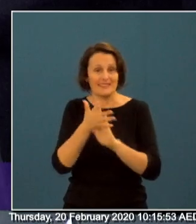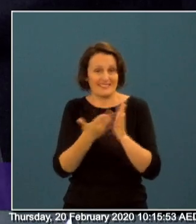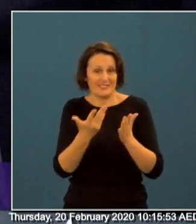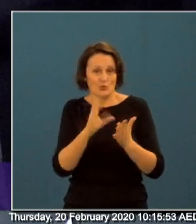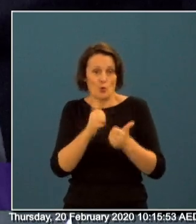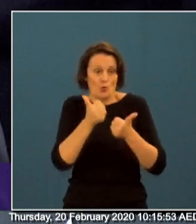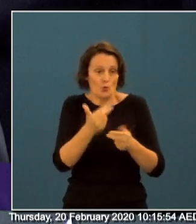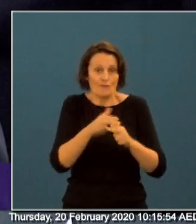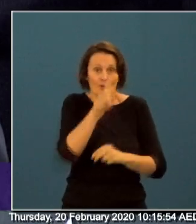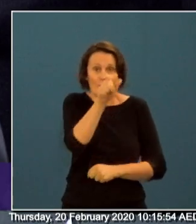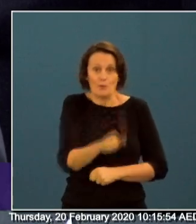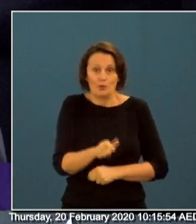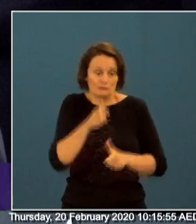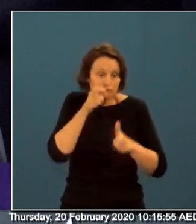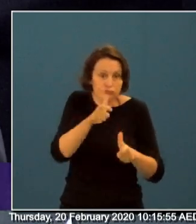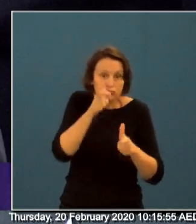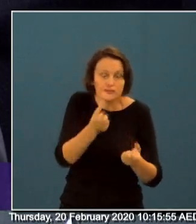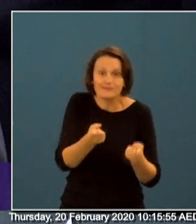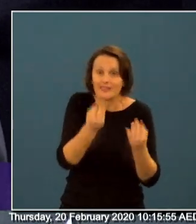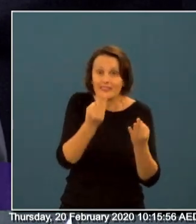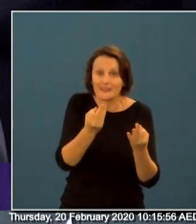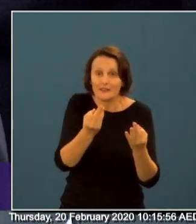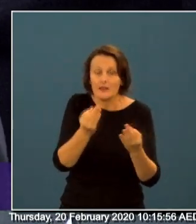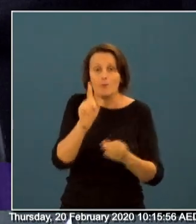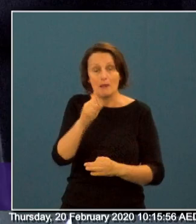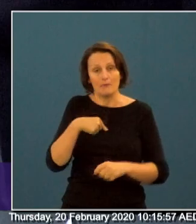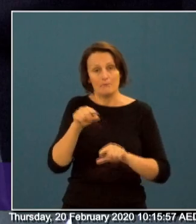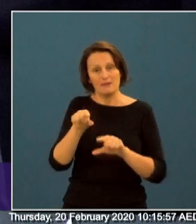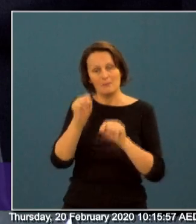But I'm happy to say that diabetes — I've chosen a poor example,